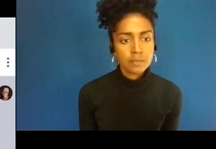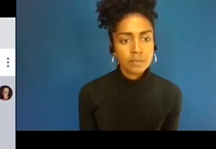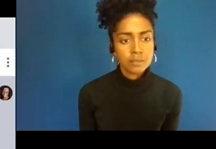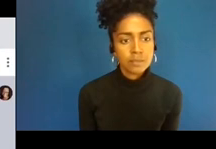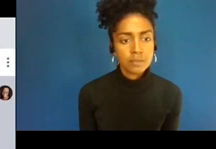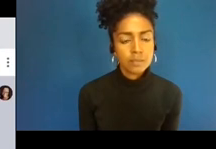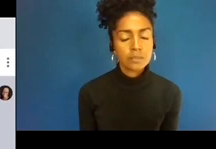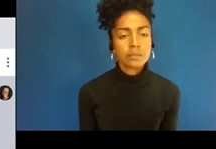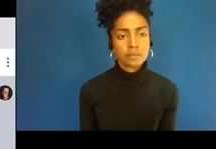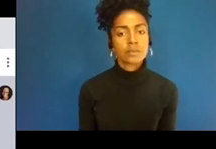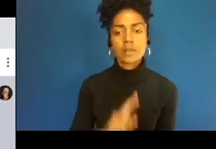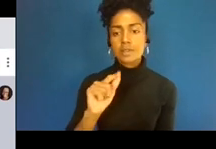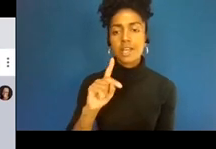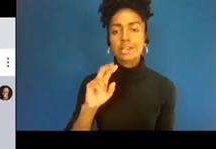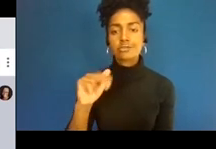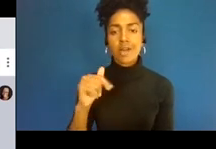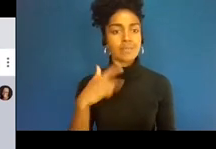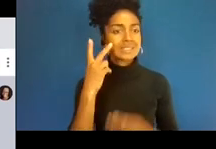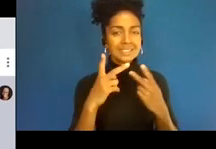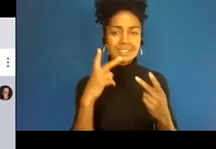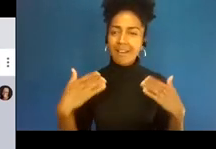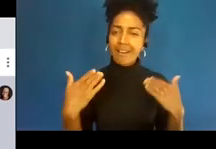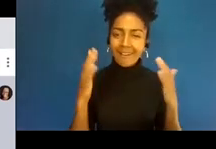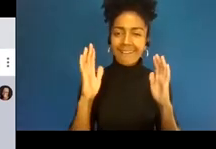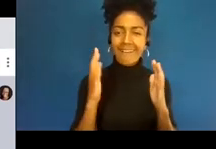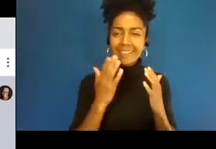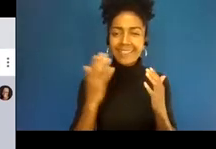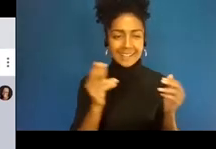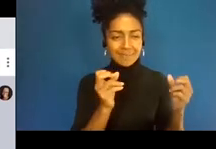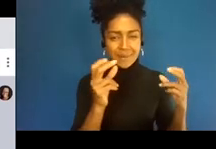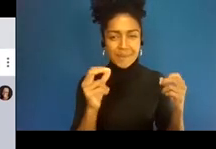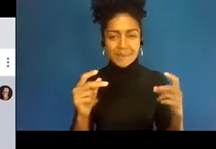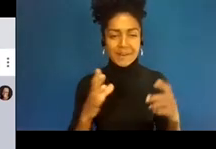Seeing some great things here: